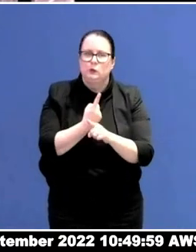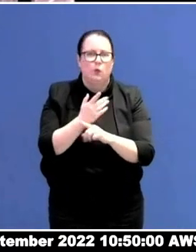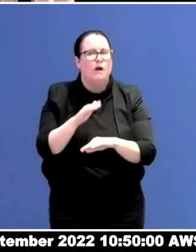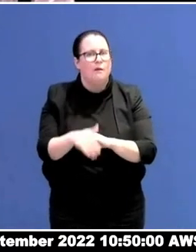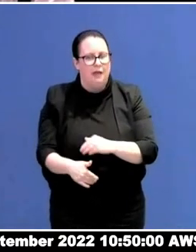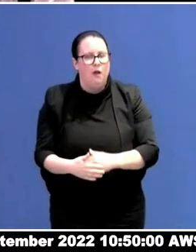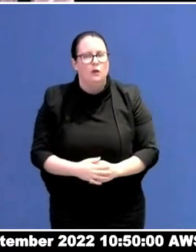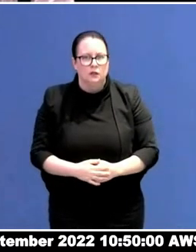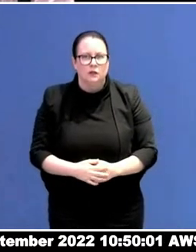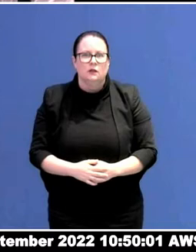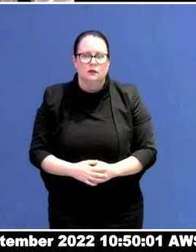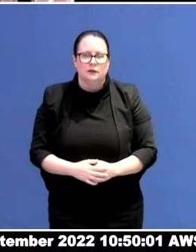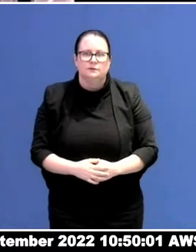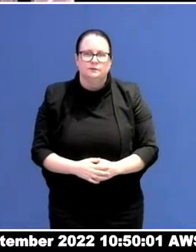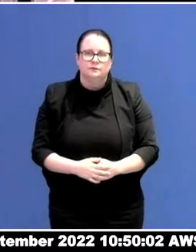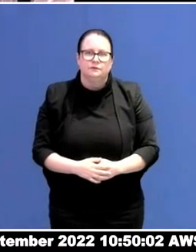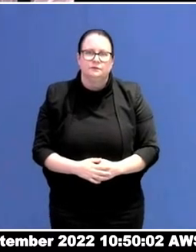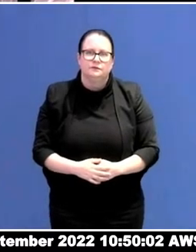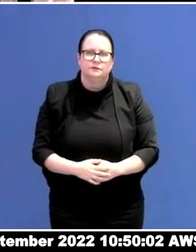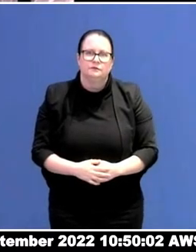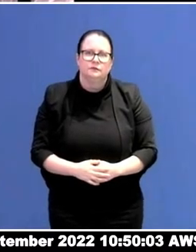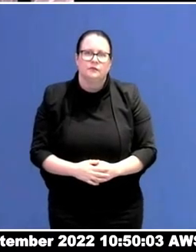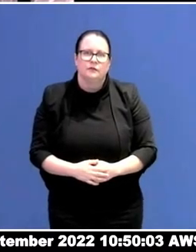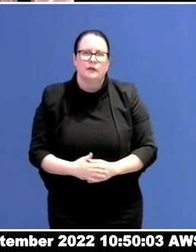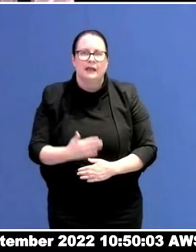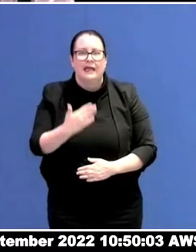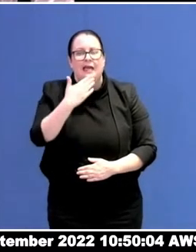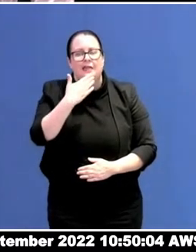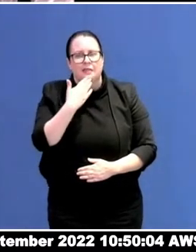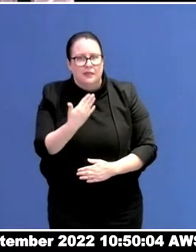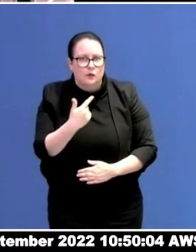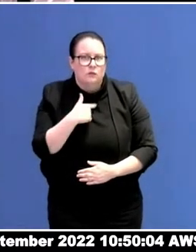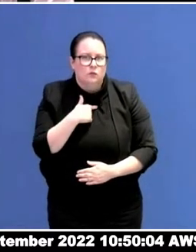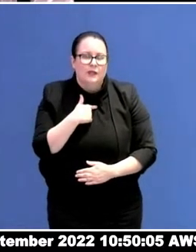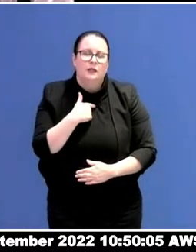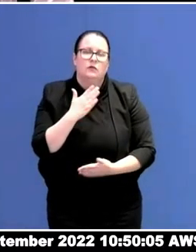think perhaps for Aaron, but we appreciate that you have been prepared to share your